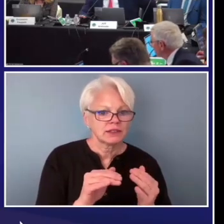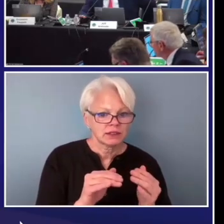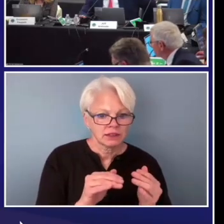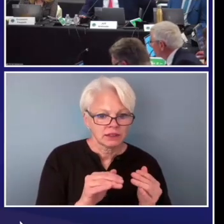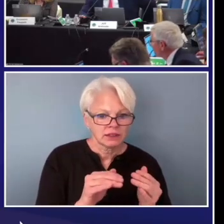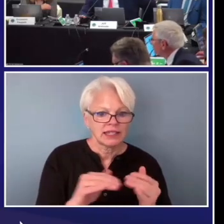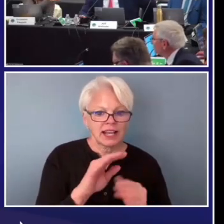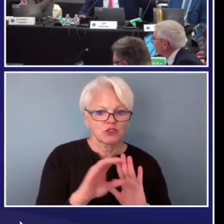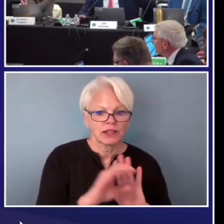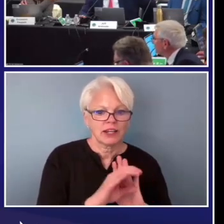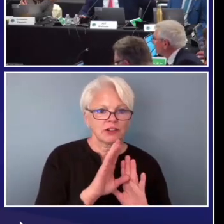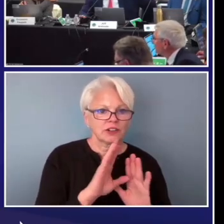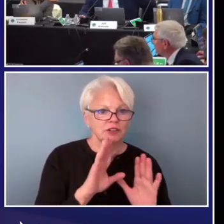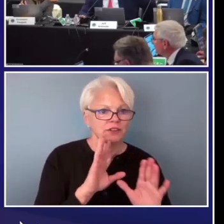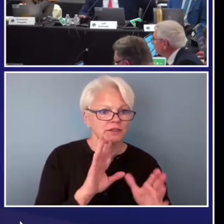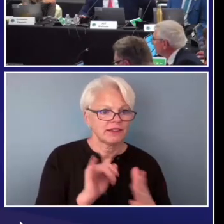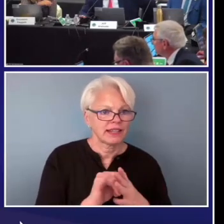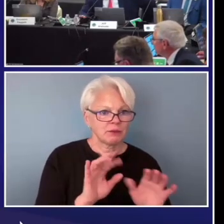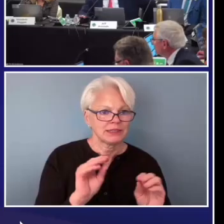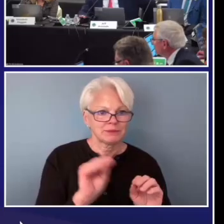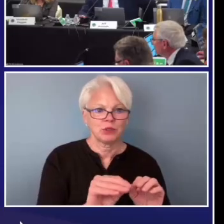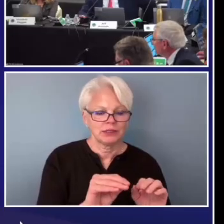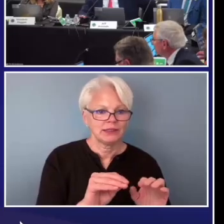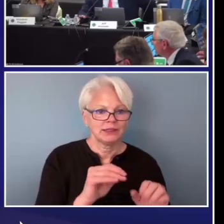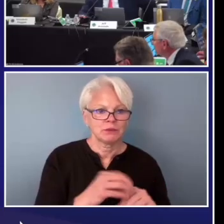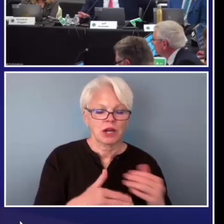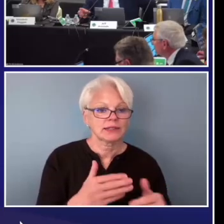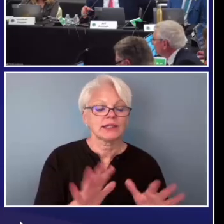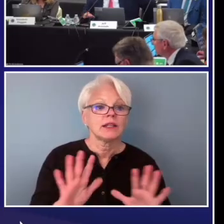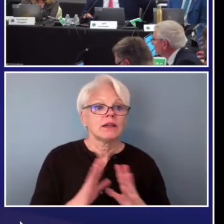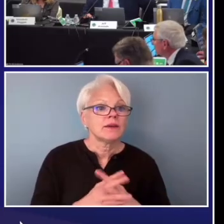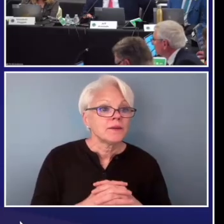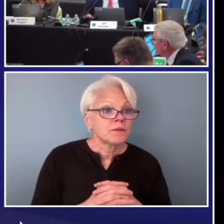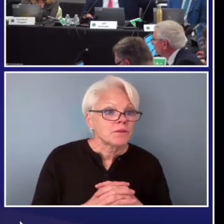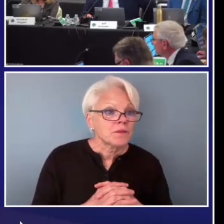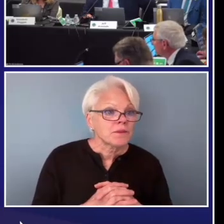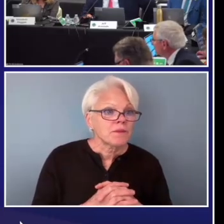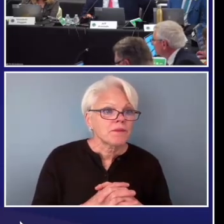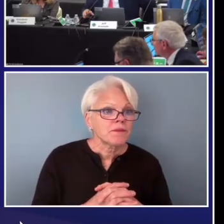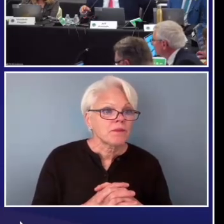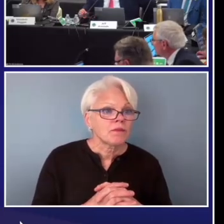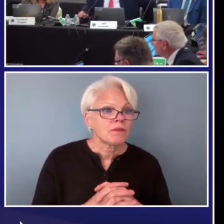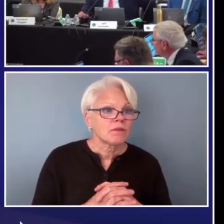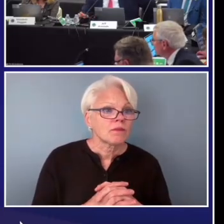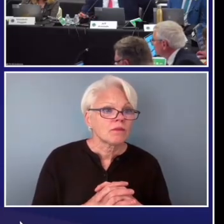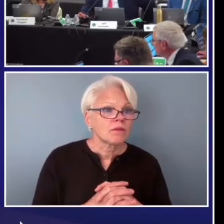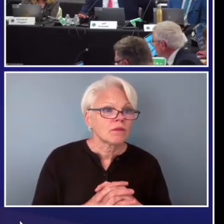Um, but, um, so in this case, we are deleting the